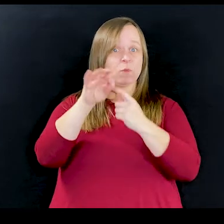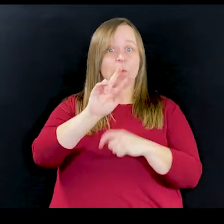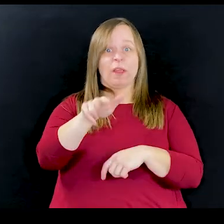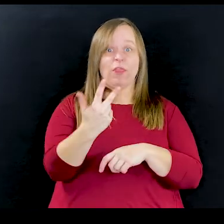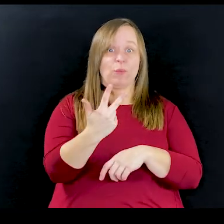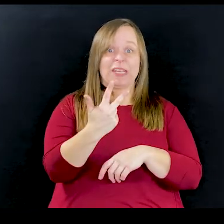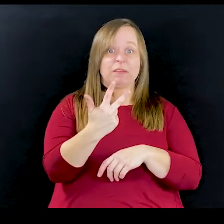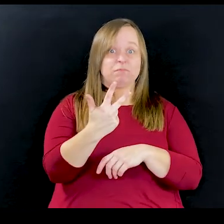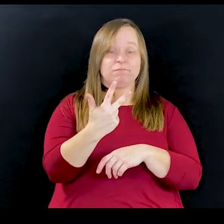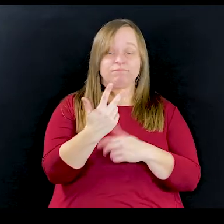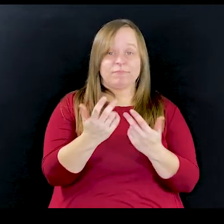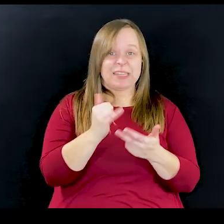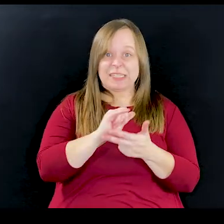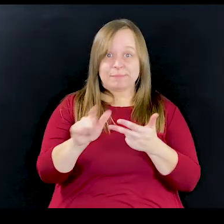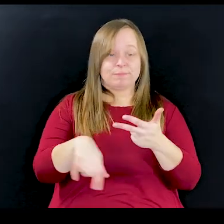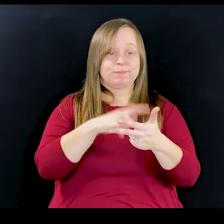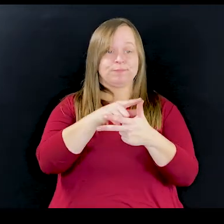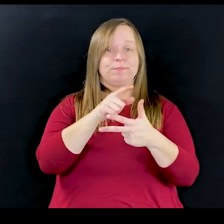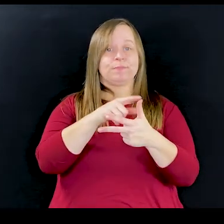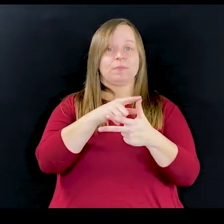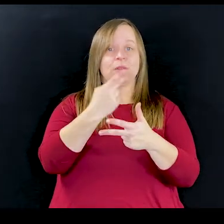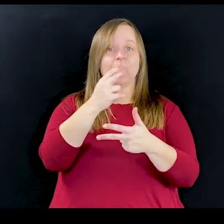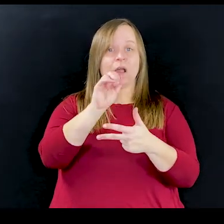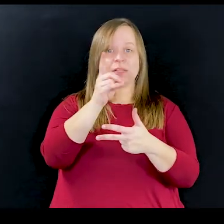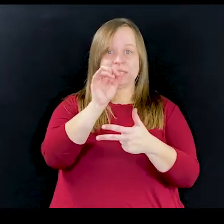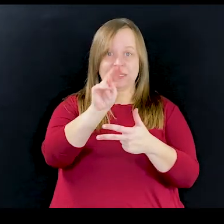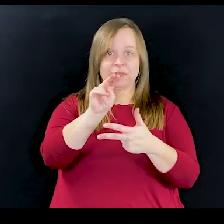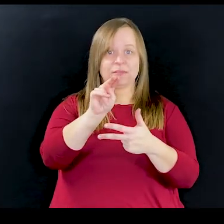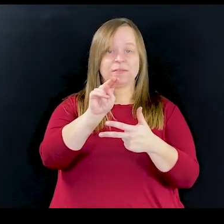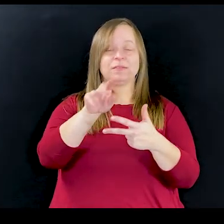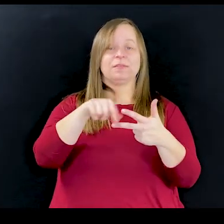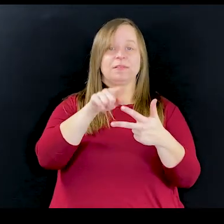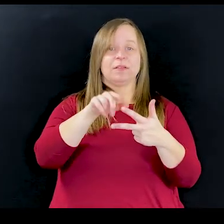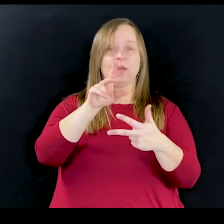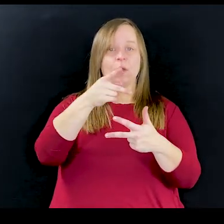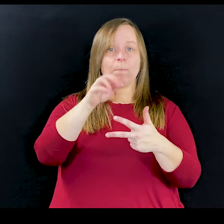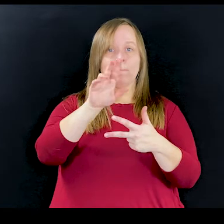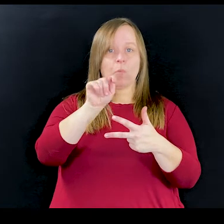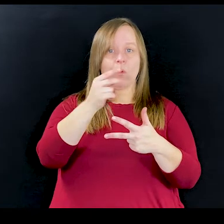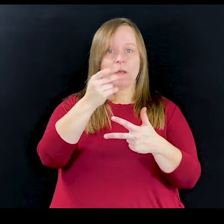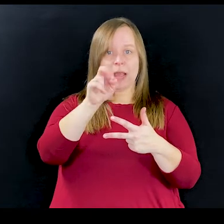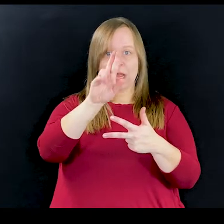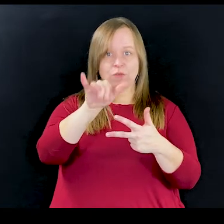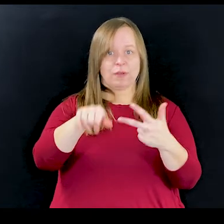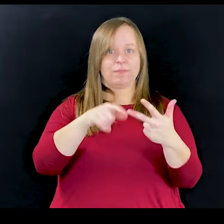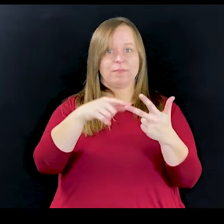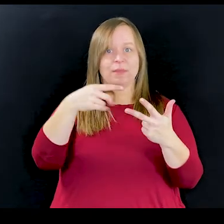there are only three stations. The stations are Hudson, New York; Port Henry, New York;